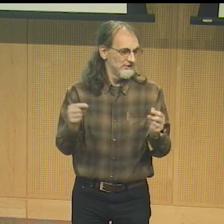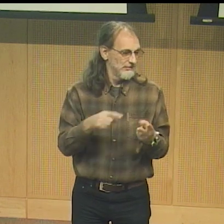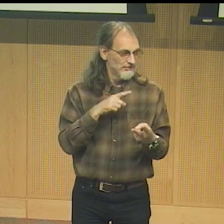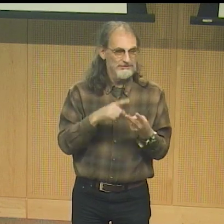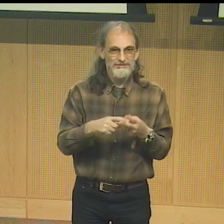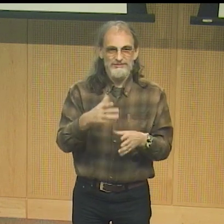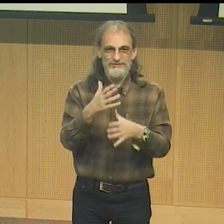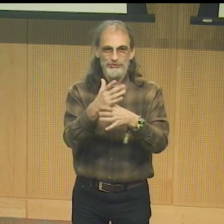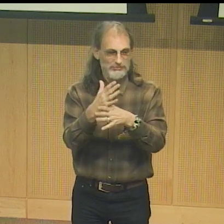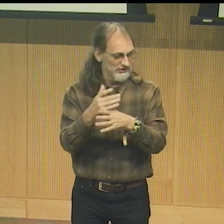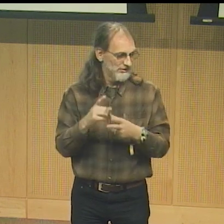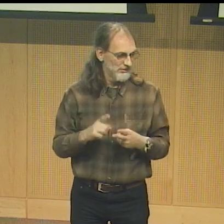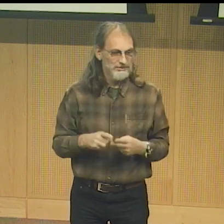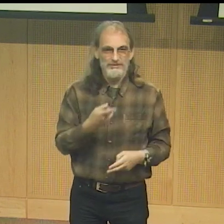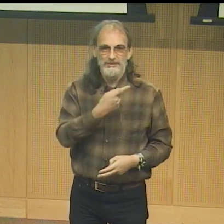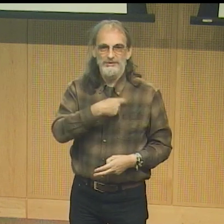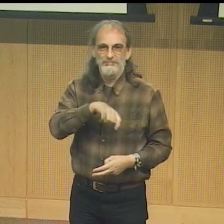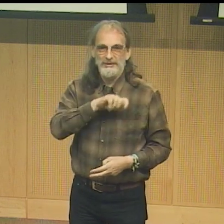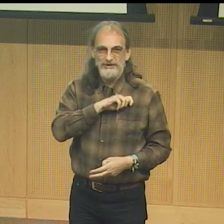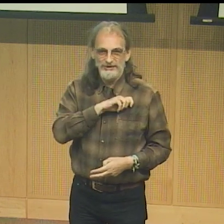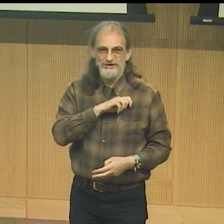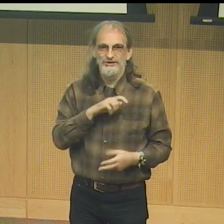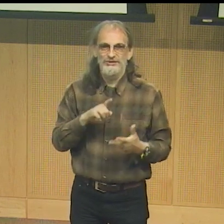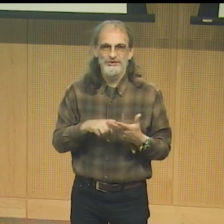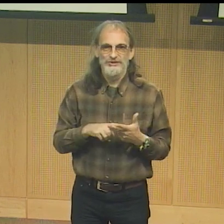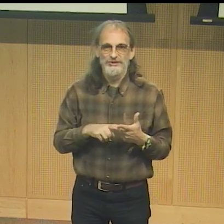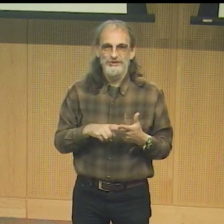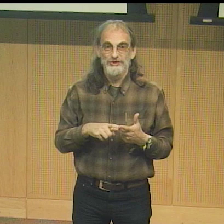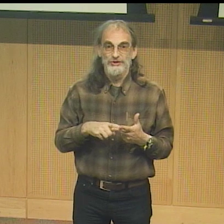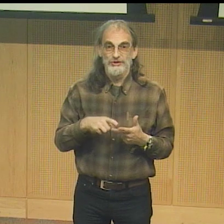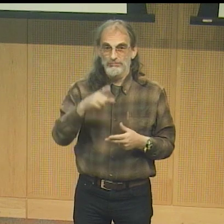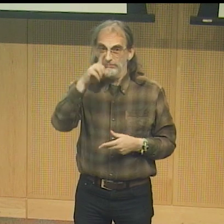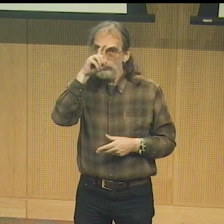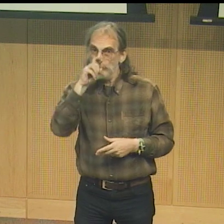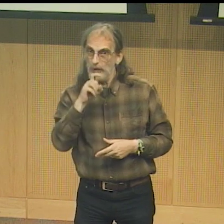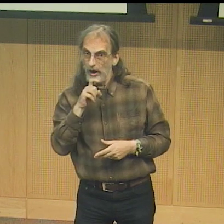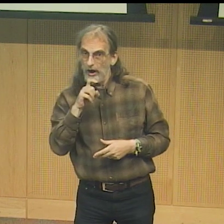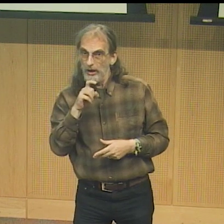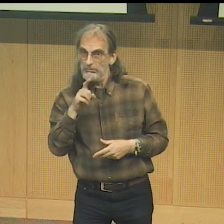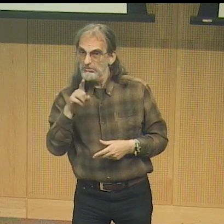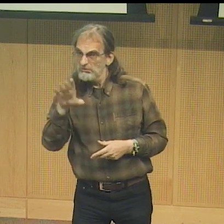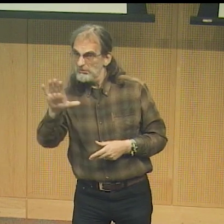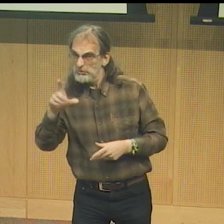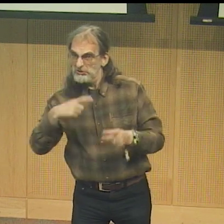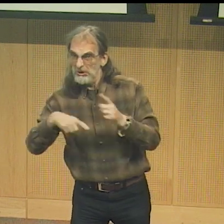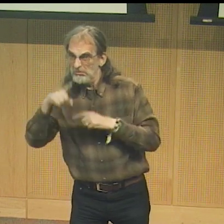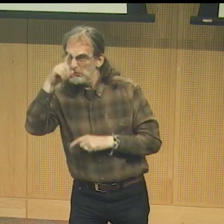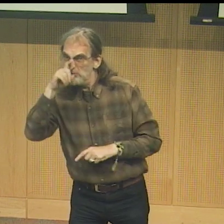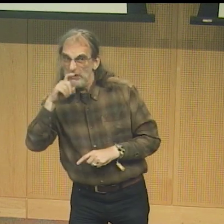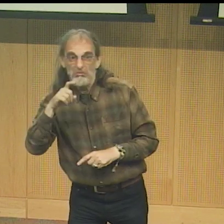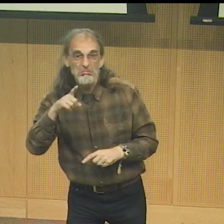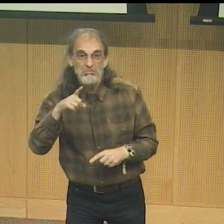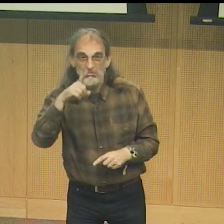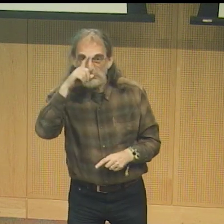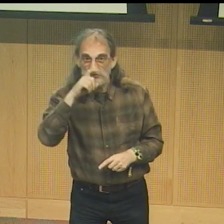And from that point on, it was translated into a multitude of languages--Japanese, German, Spanish, Portuguese.